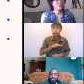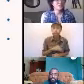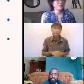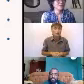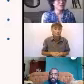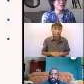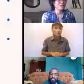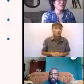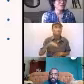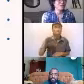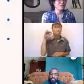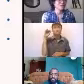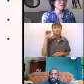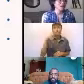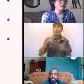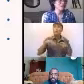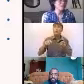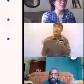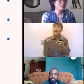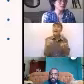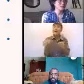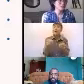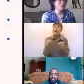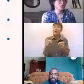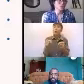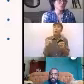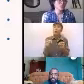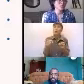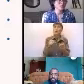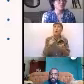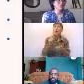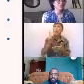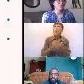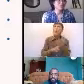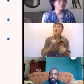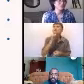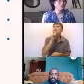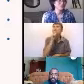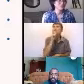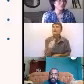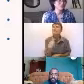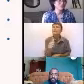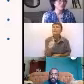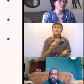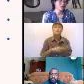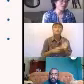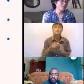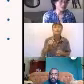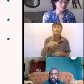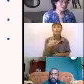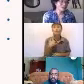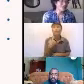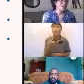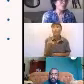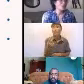No. Anti-racism in hiring practices is not a singular Black, Indigenous or racialized person in programming or contract positions, or only